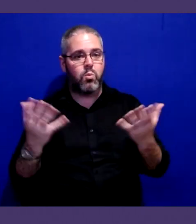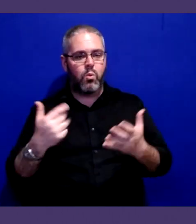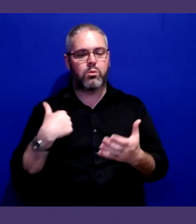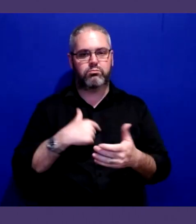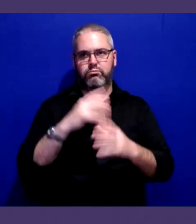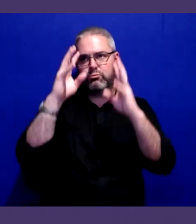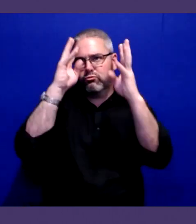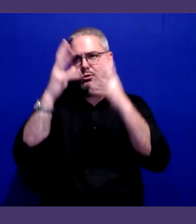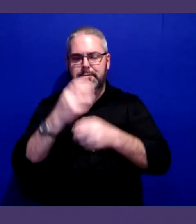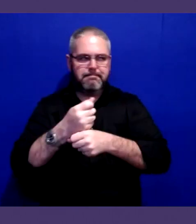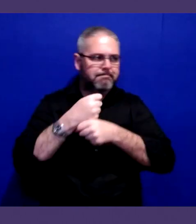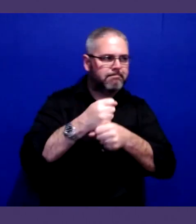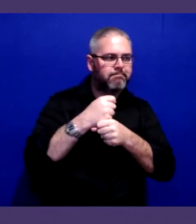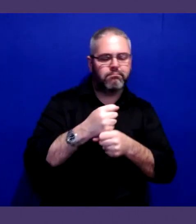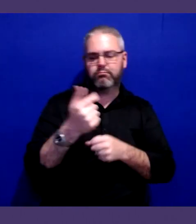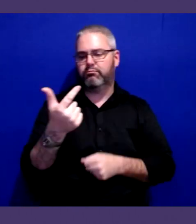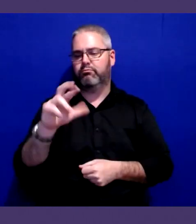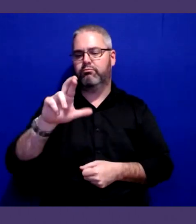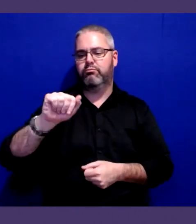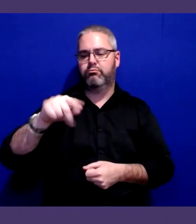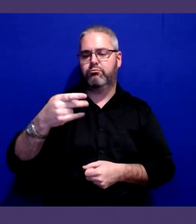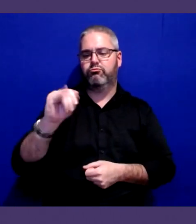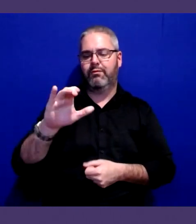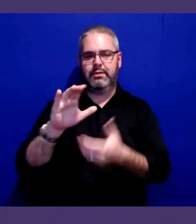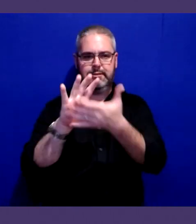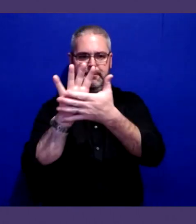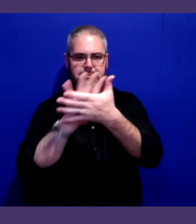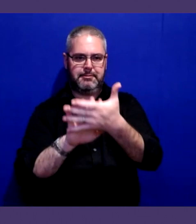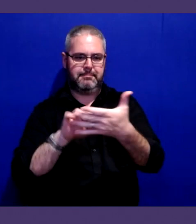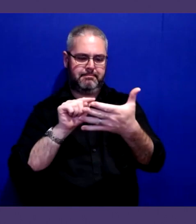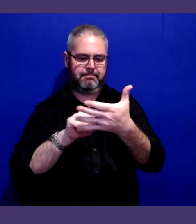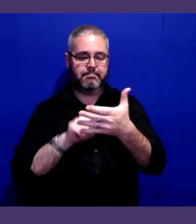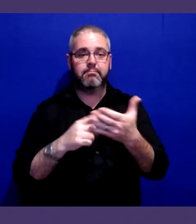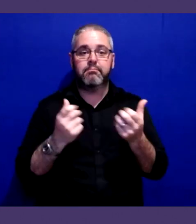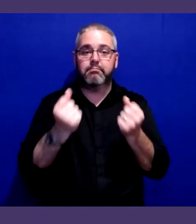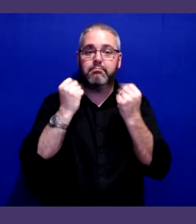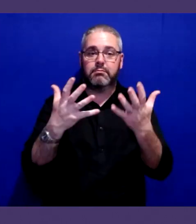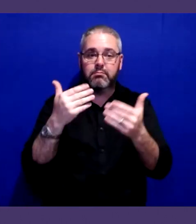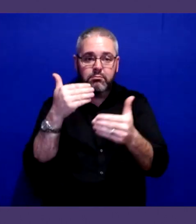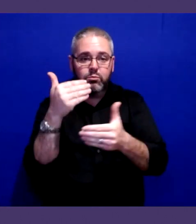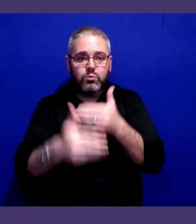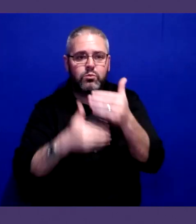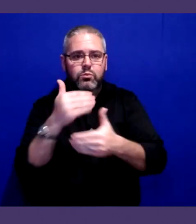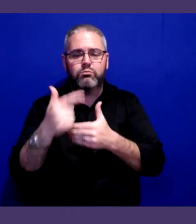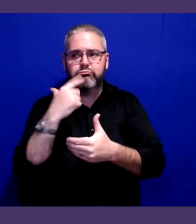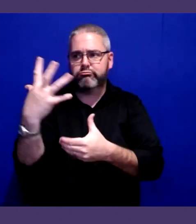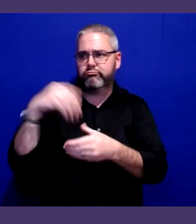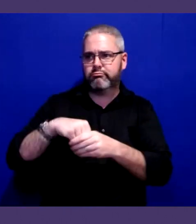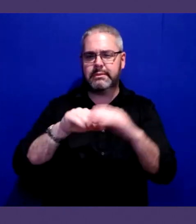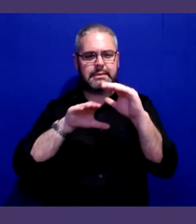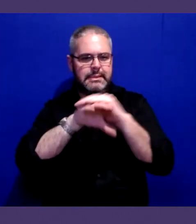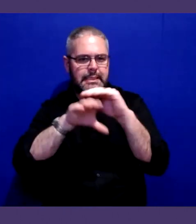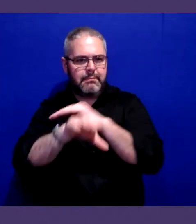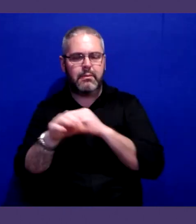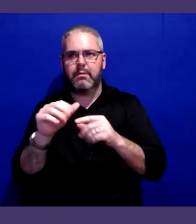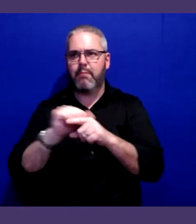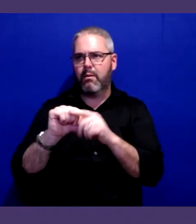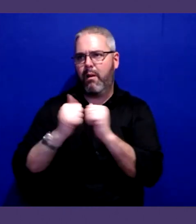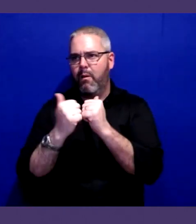and so a lot of my process has involved incorporating accessible practices. For example, I'm constantly